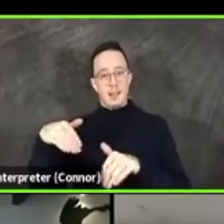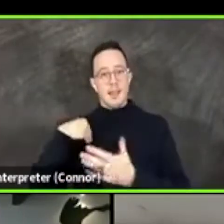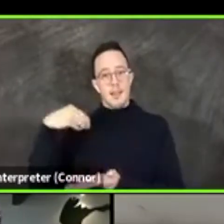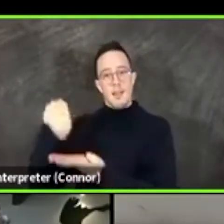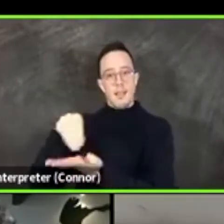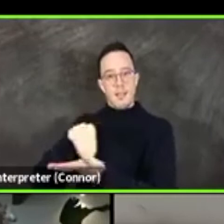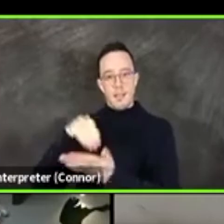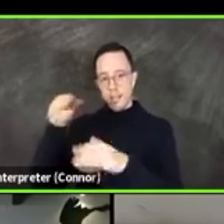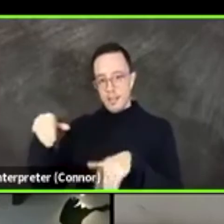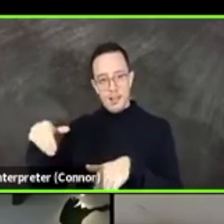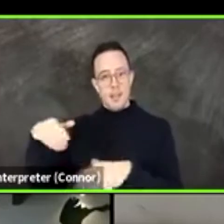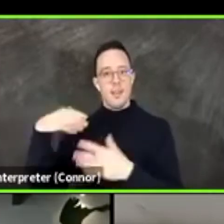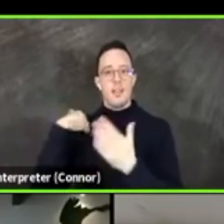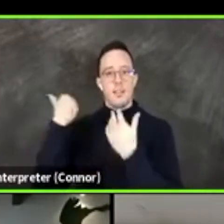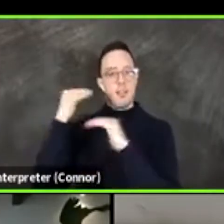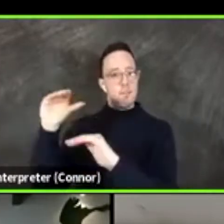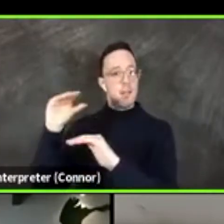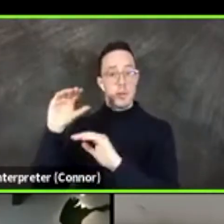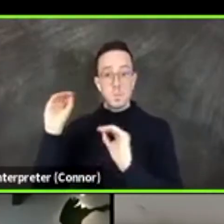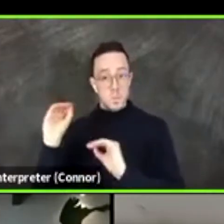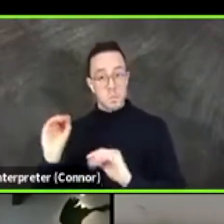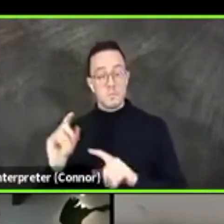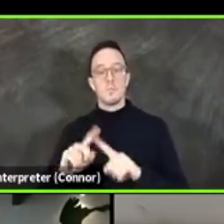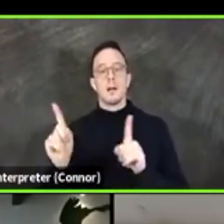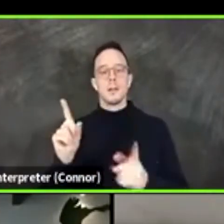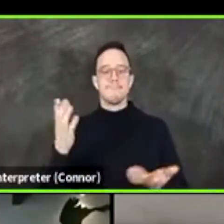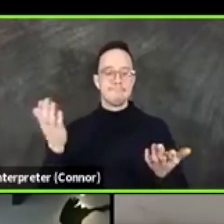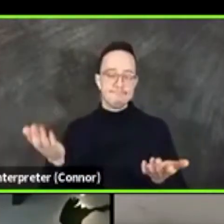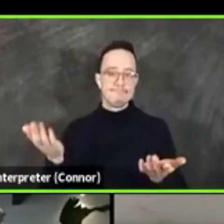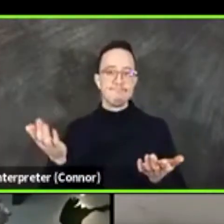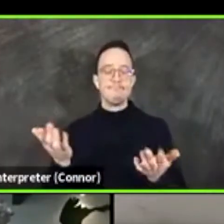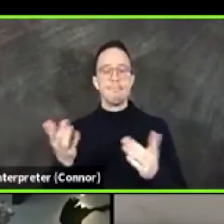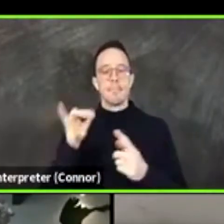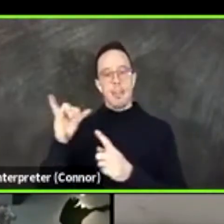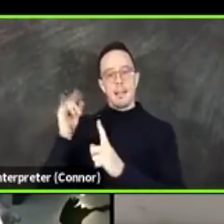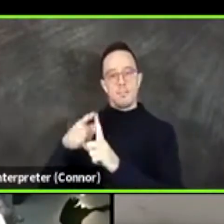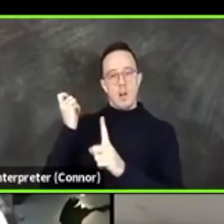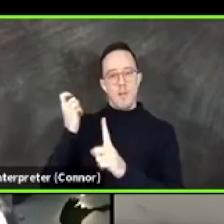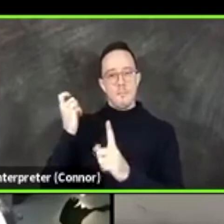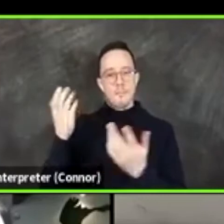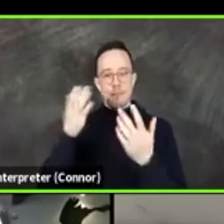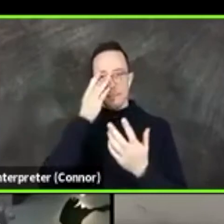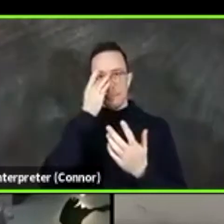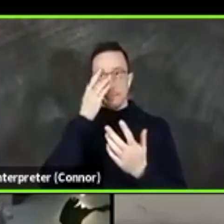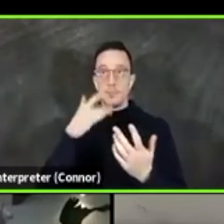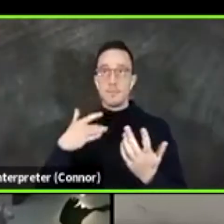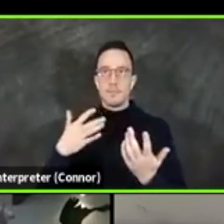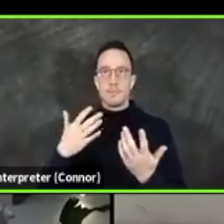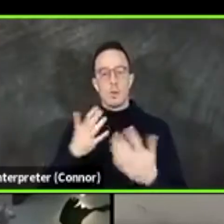BUT IT COMES OUT OF FEELING THAT THE CONDITIONS UNDER WHICH THOSE